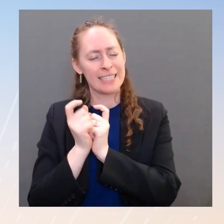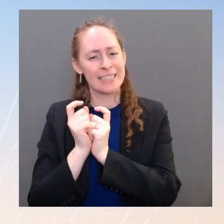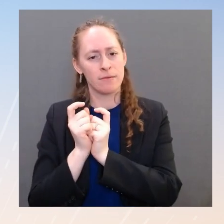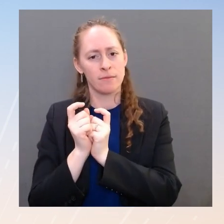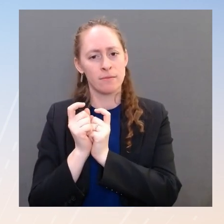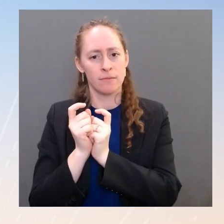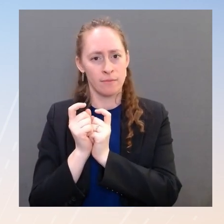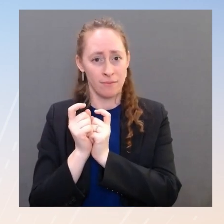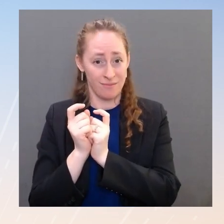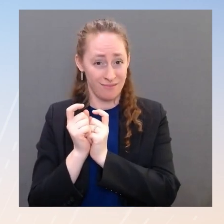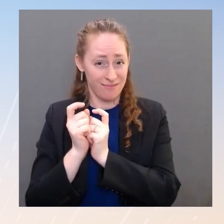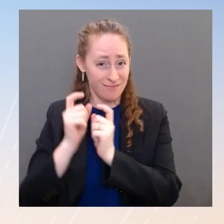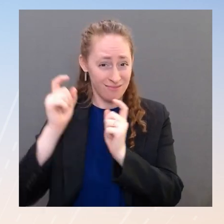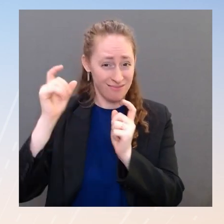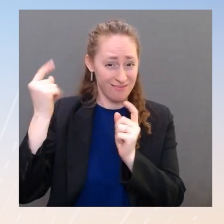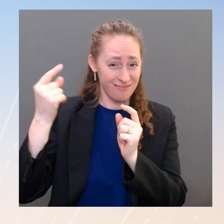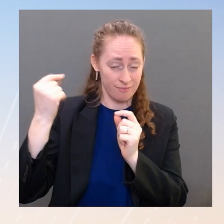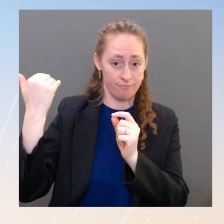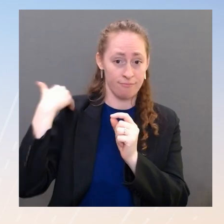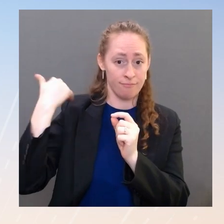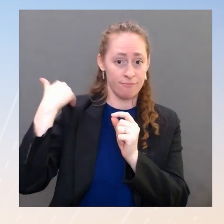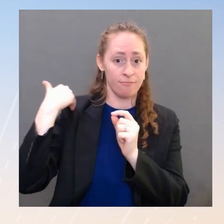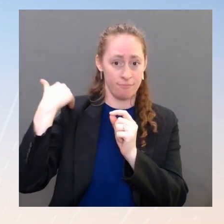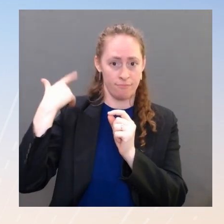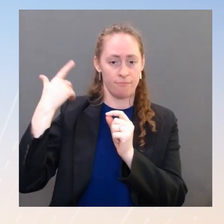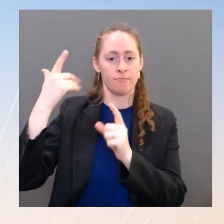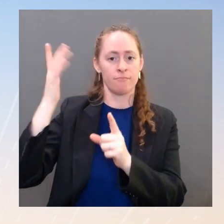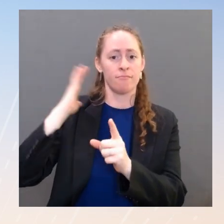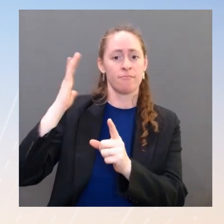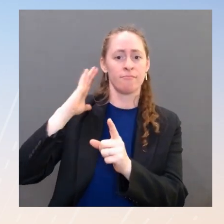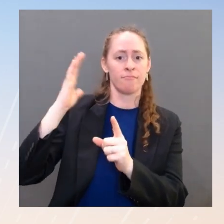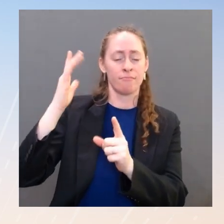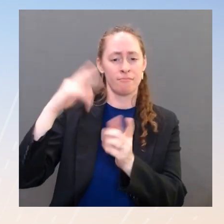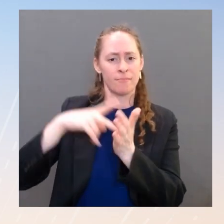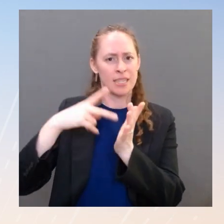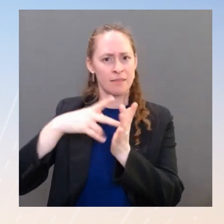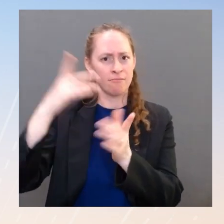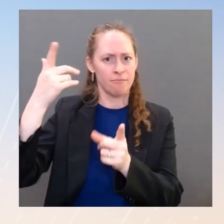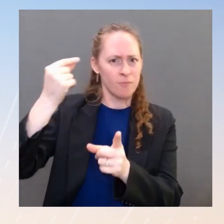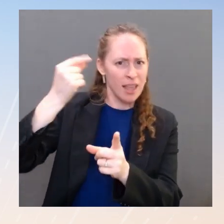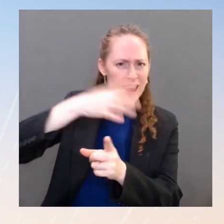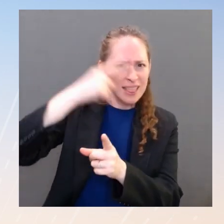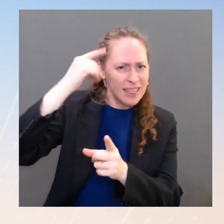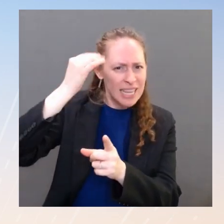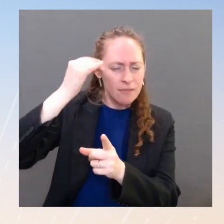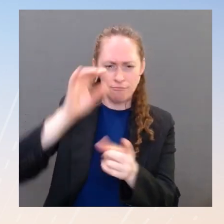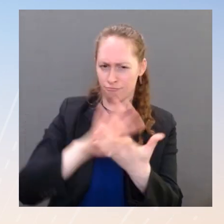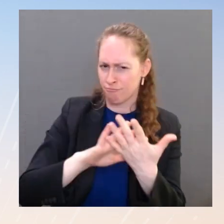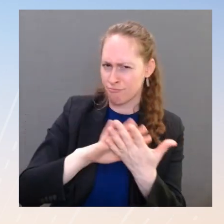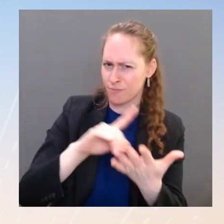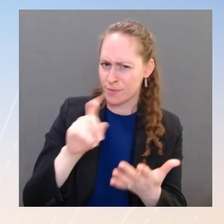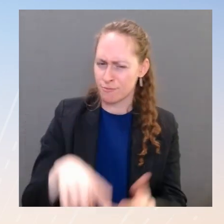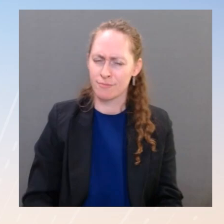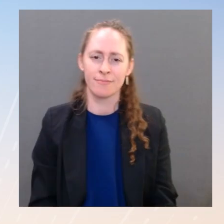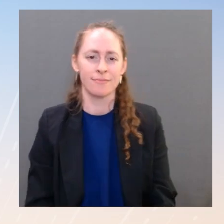Ms. Psaki: The President is a huge advocate for deficit reduction. He actually reduced the deficit. We reduced the deficit last year by $300 billion on his watch --